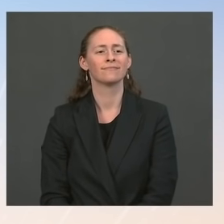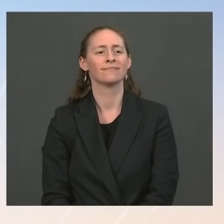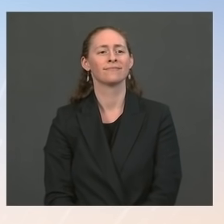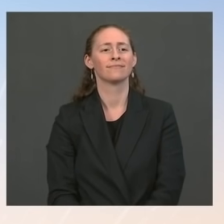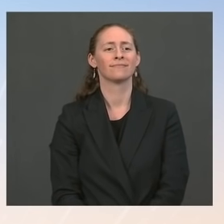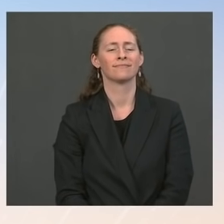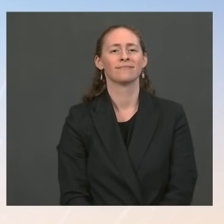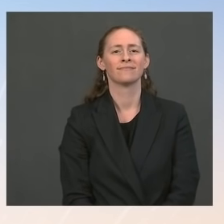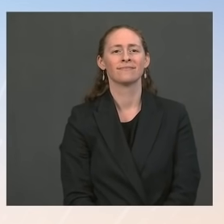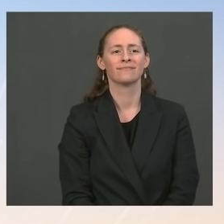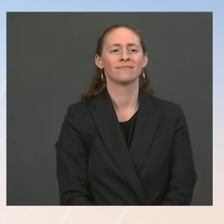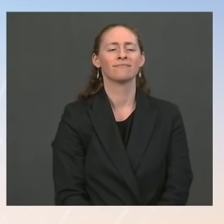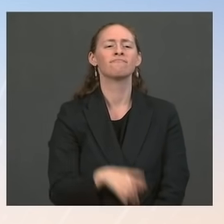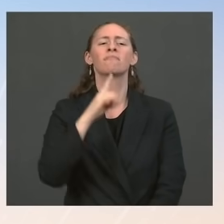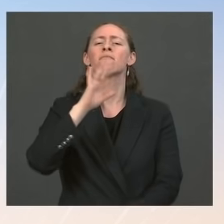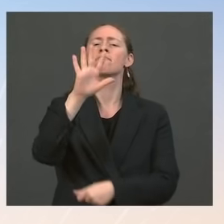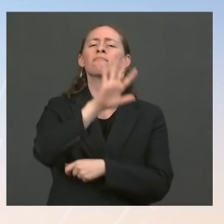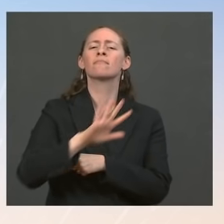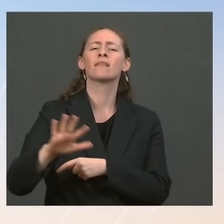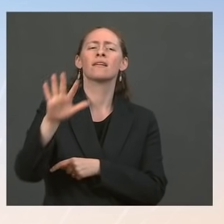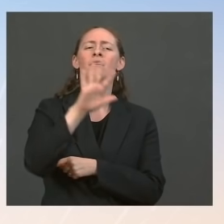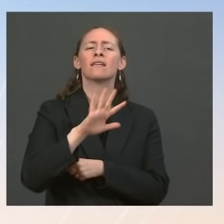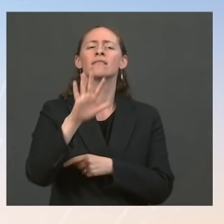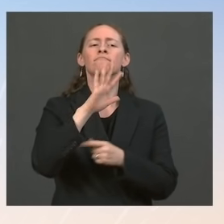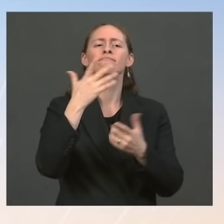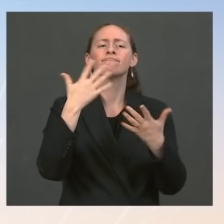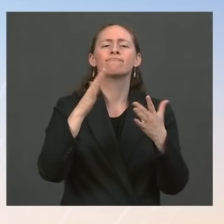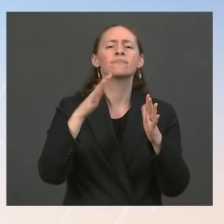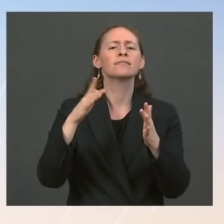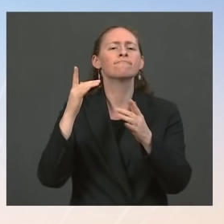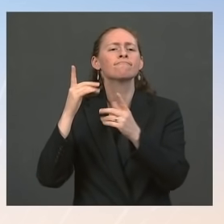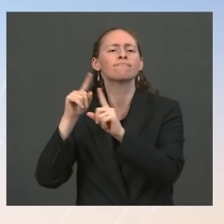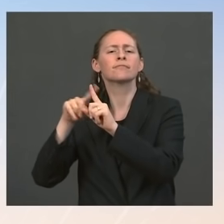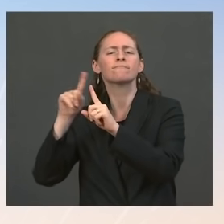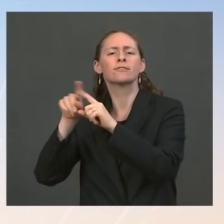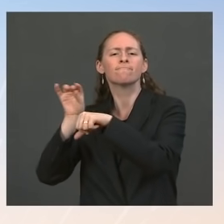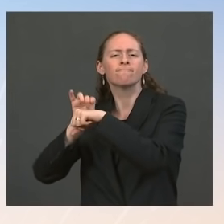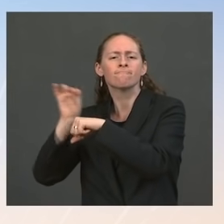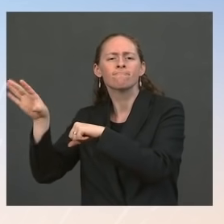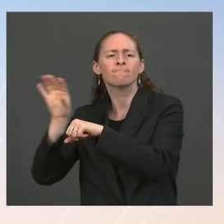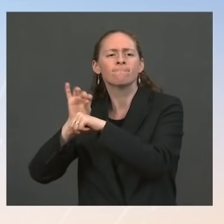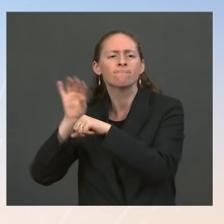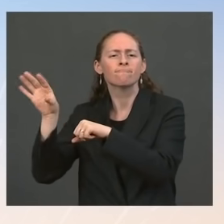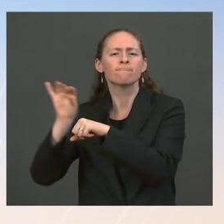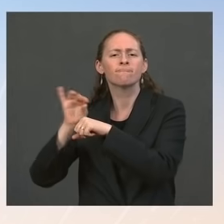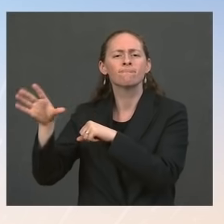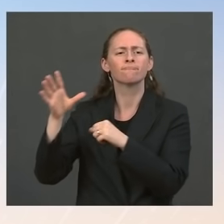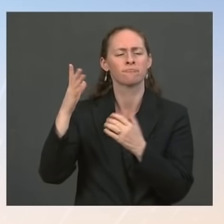about certain stages, they gave a variety of advice, which is accurate and something the President, of course, welcomes.